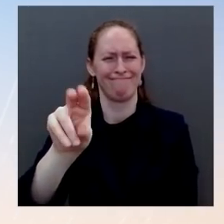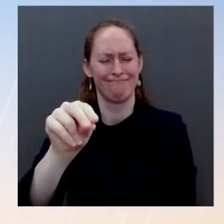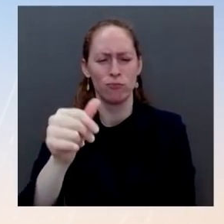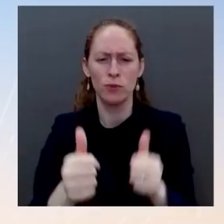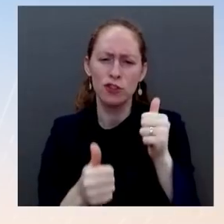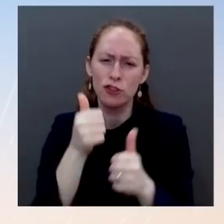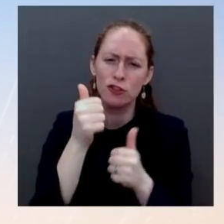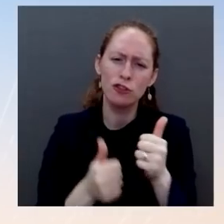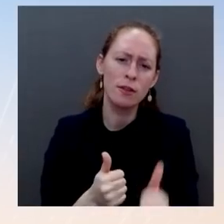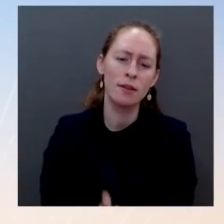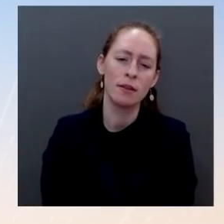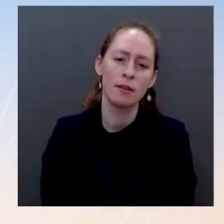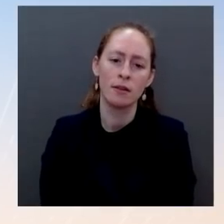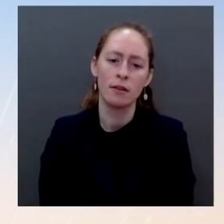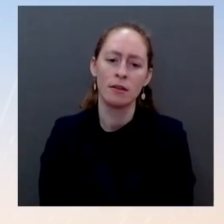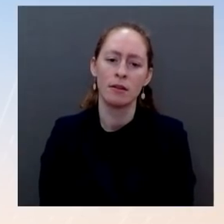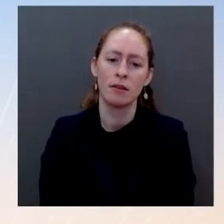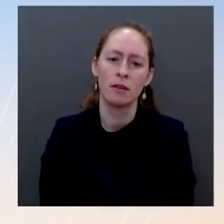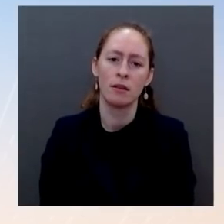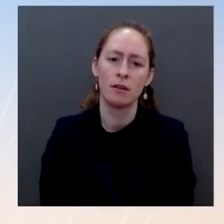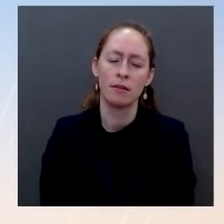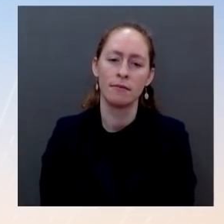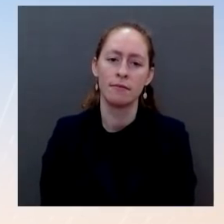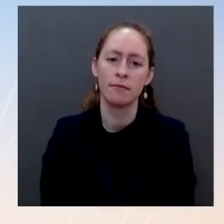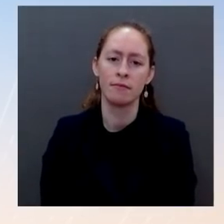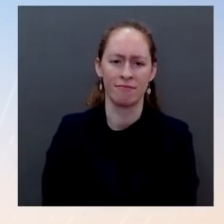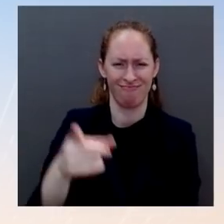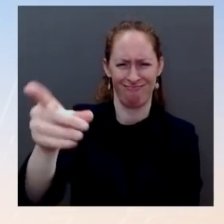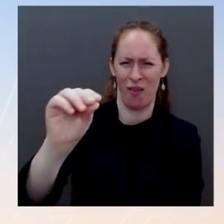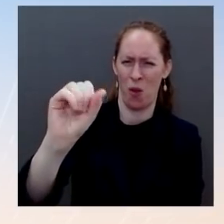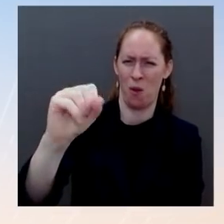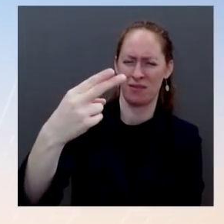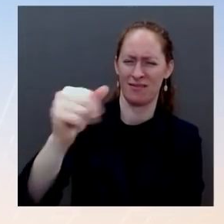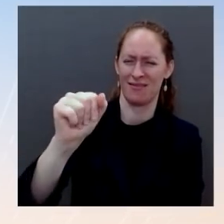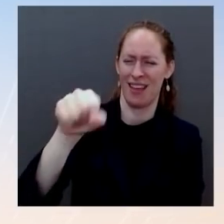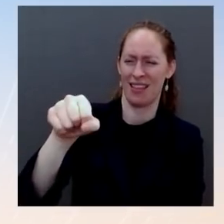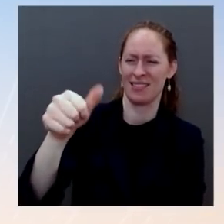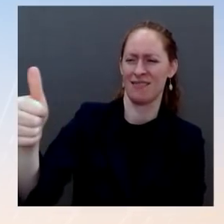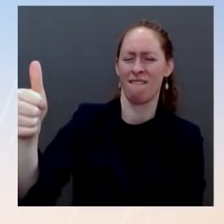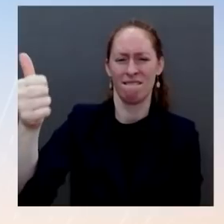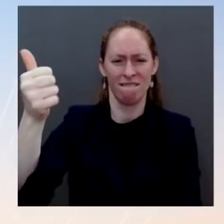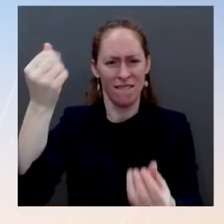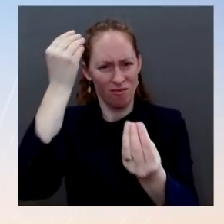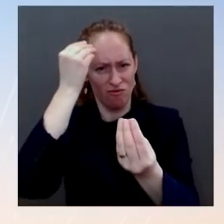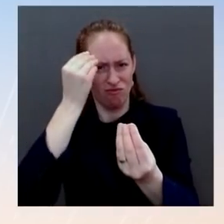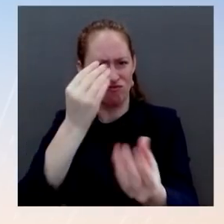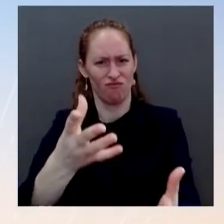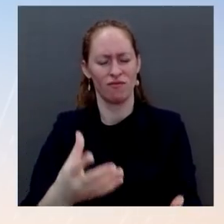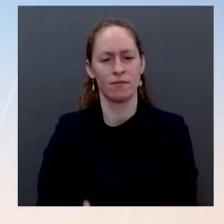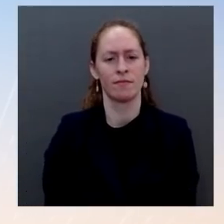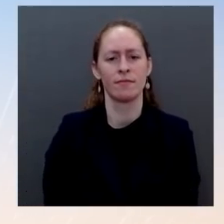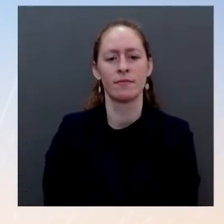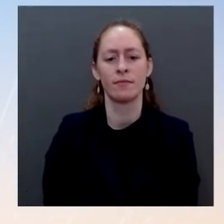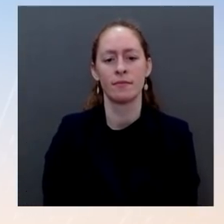when the announcement was made, it was also determined that the entities that would be -- it would be applicable to in the government,